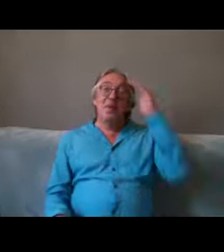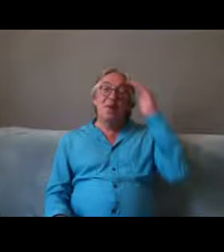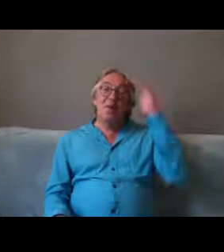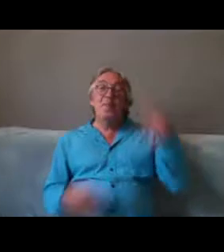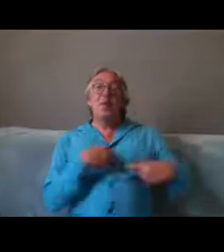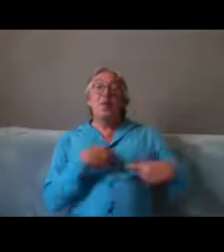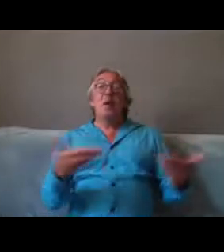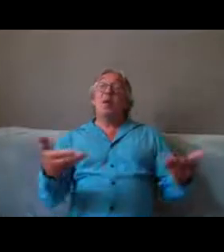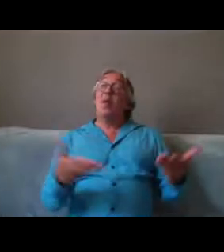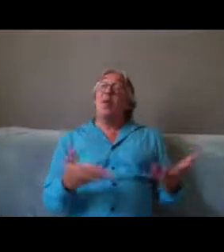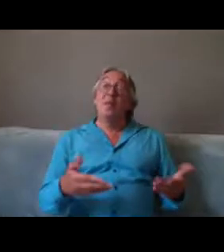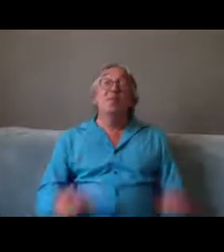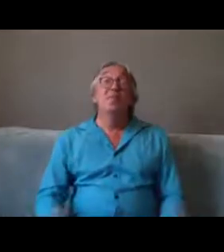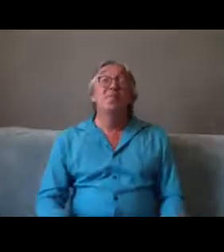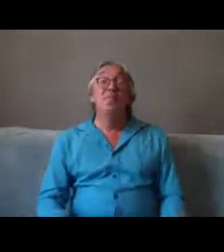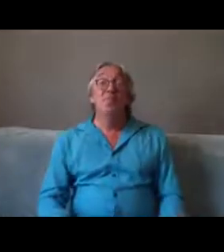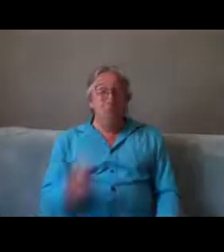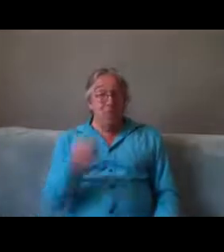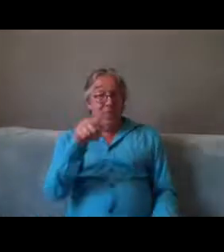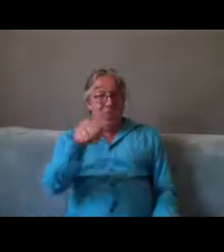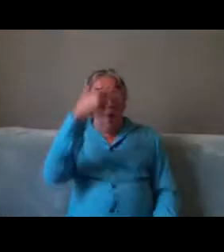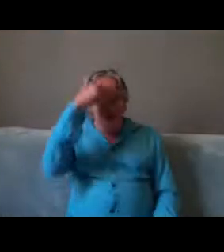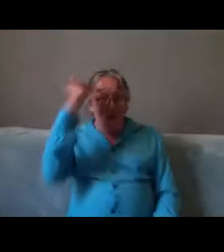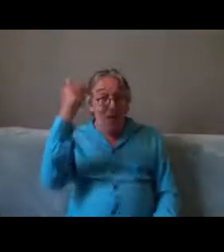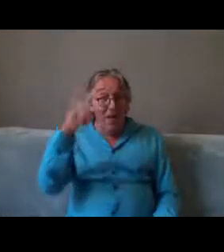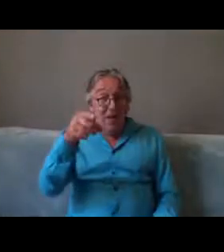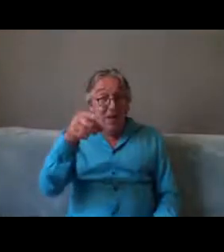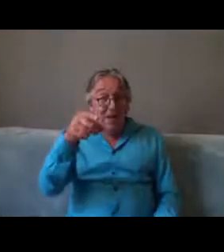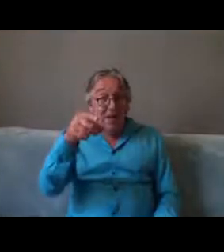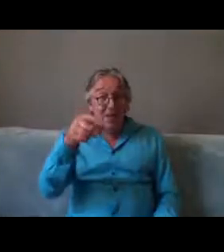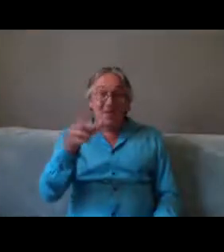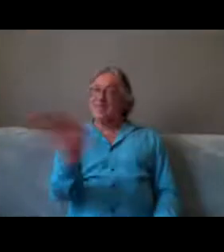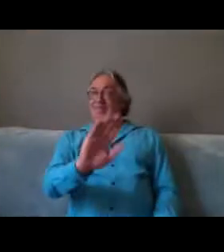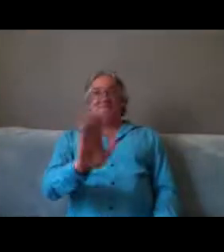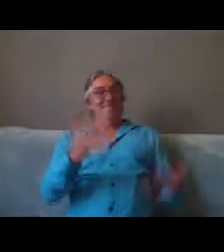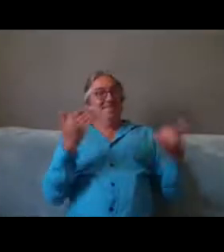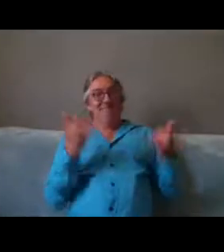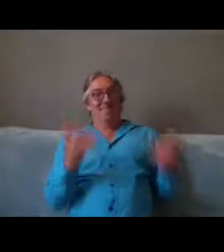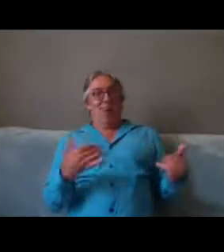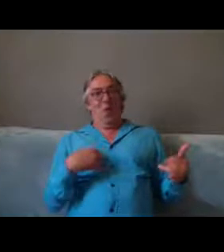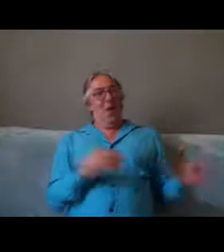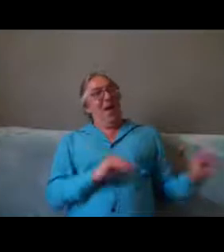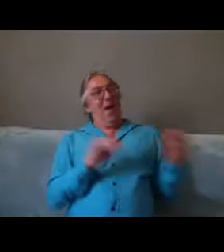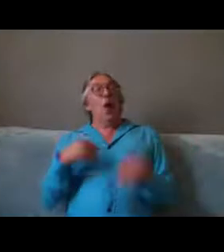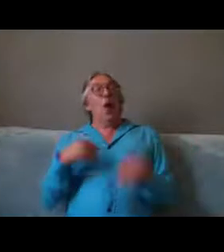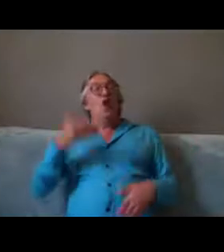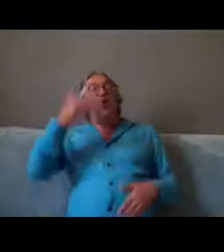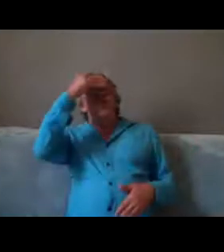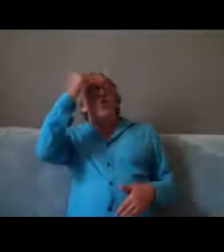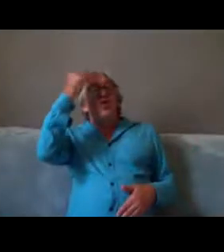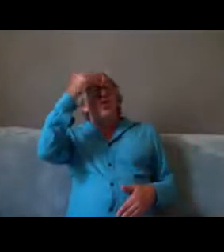with different countries partnering together. Let's have a quick look at the situation in Erasmus+